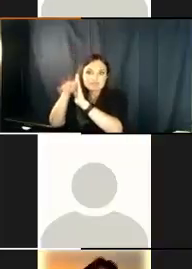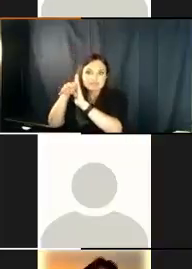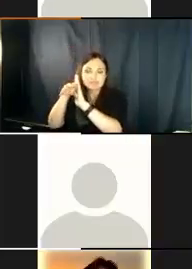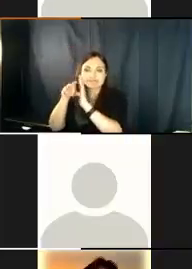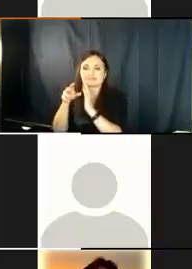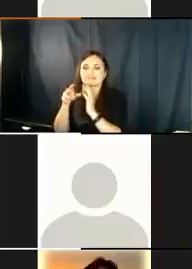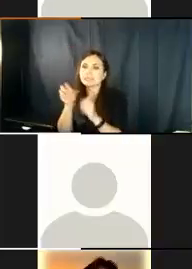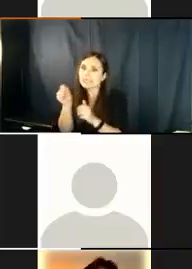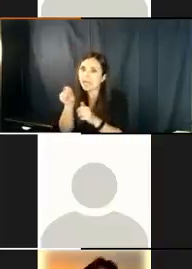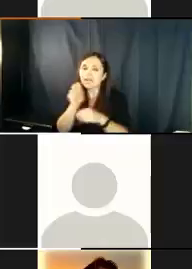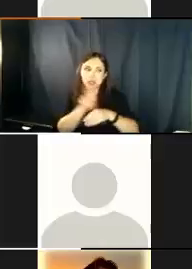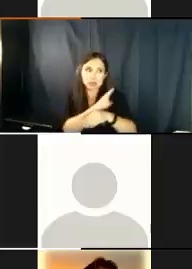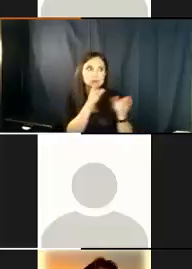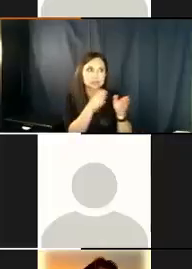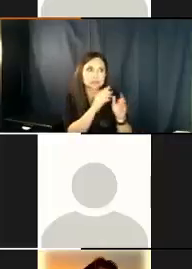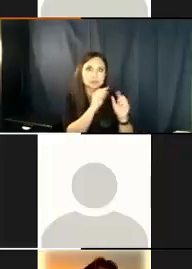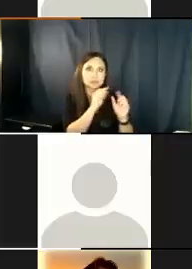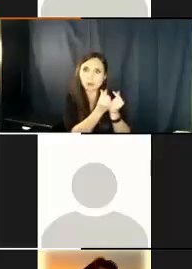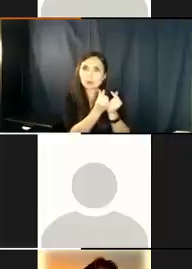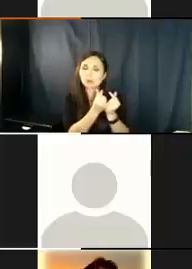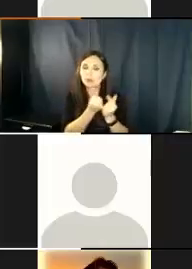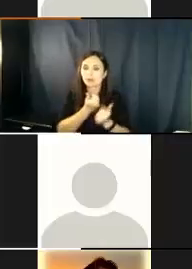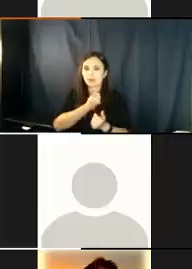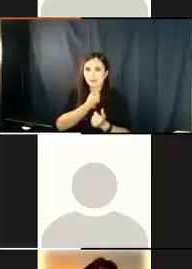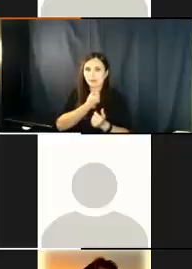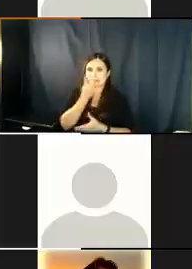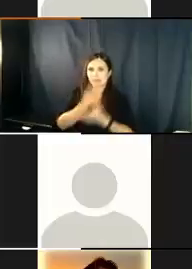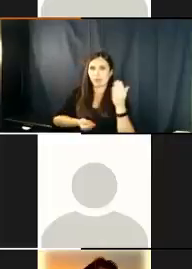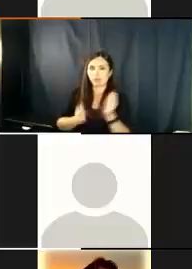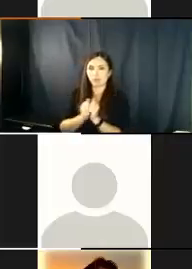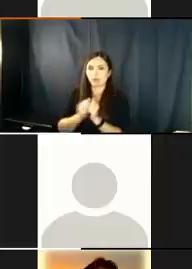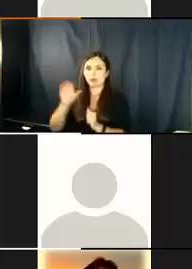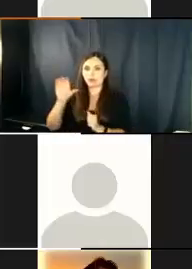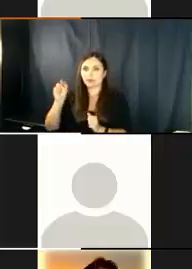So I know that my experience with both Edmodo and canvas, you have your class but they you